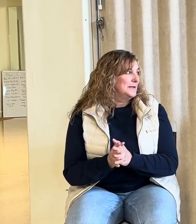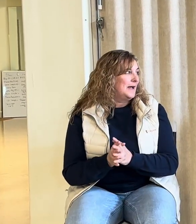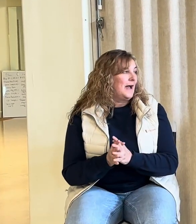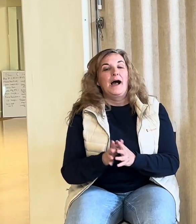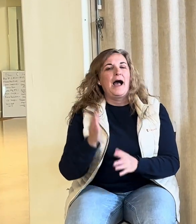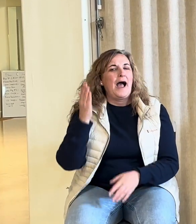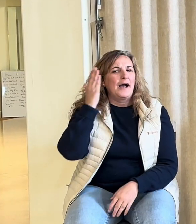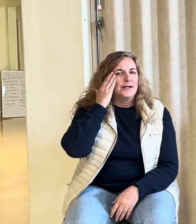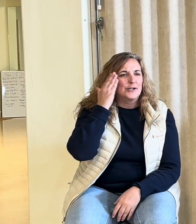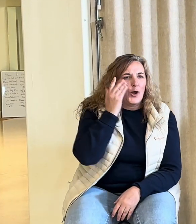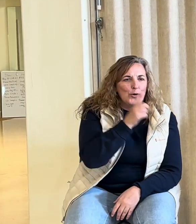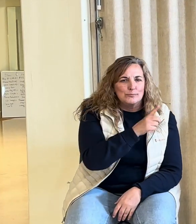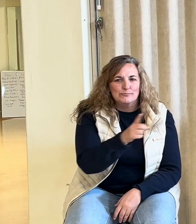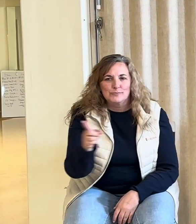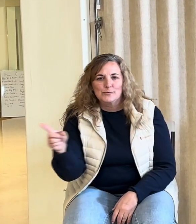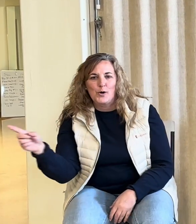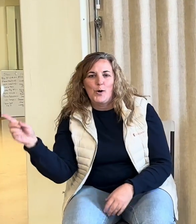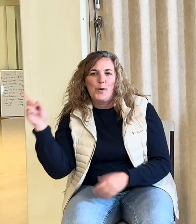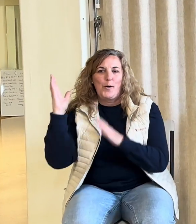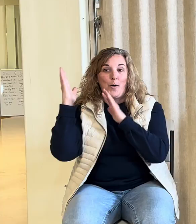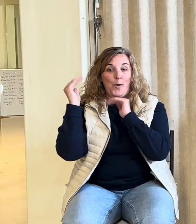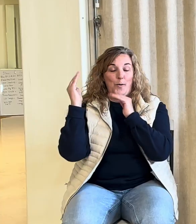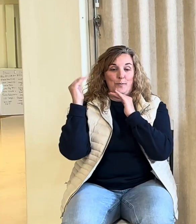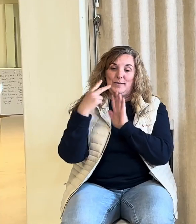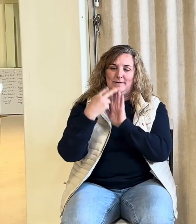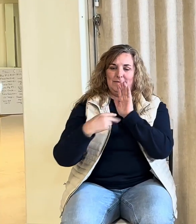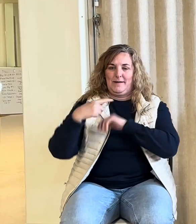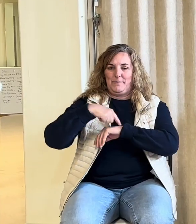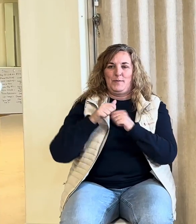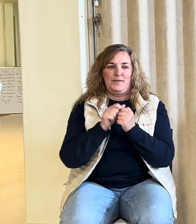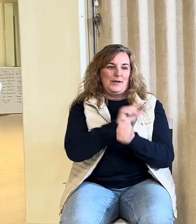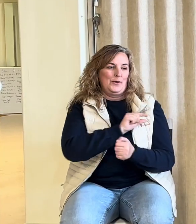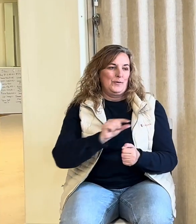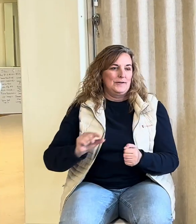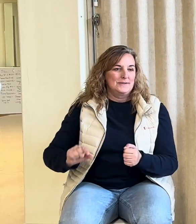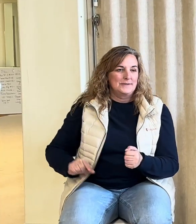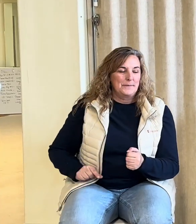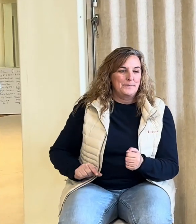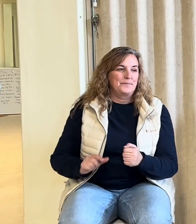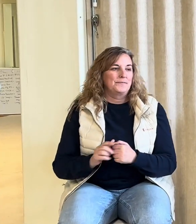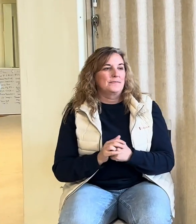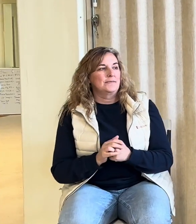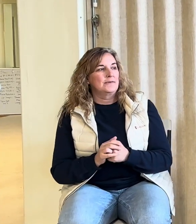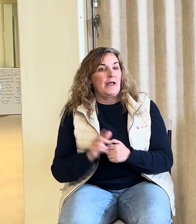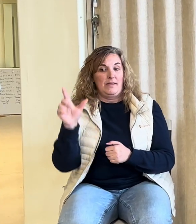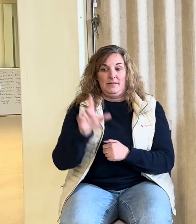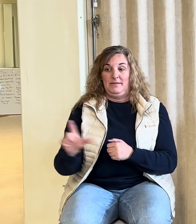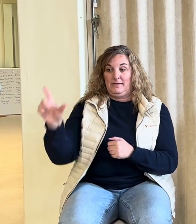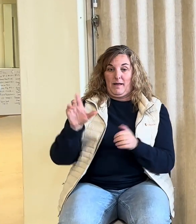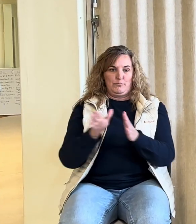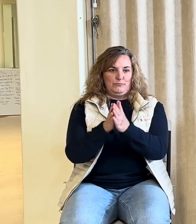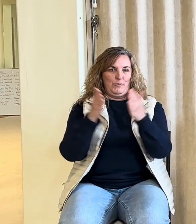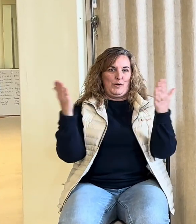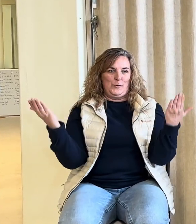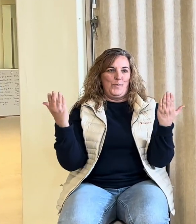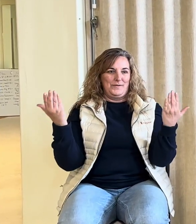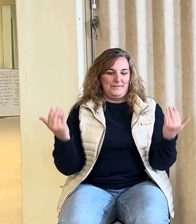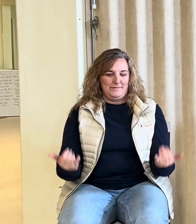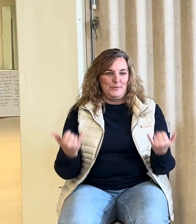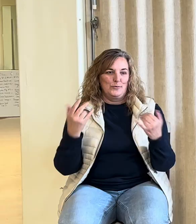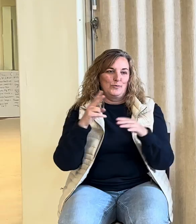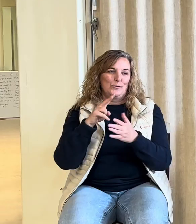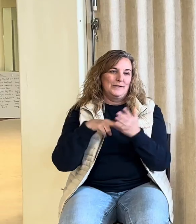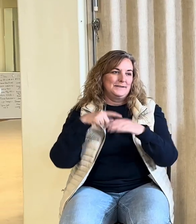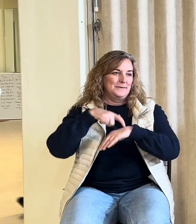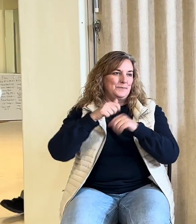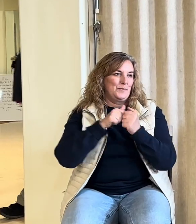I know you've been hoping for Reading Time with the Queens! The library's open for Reading Time with the Queens!